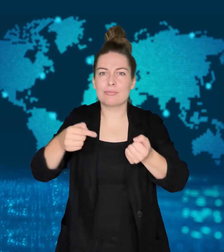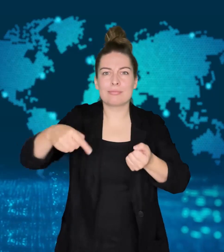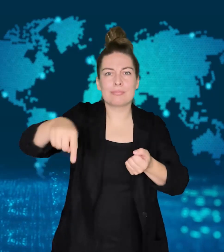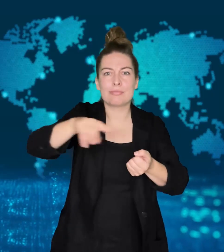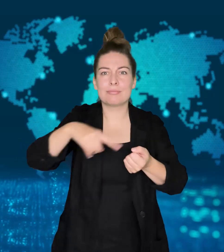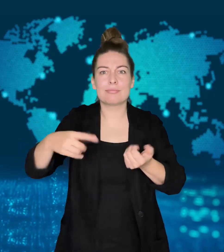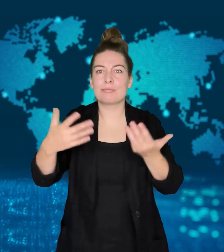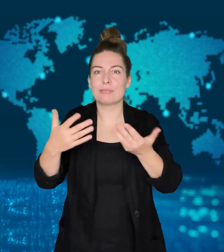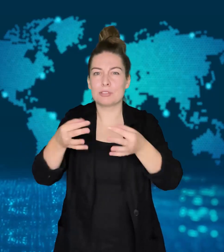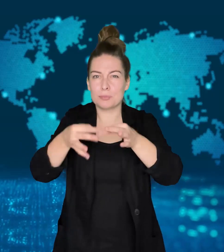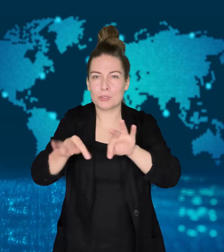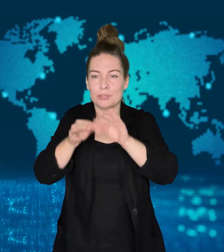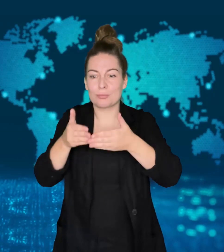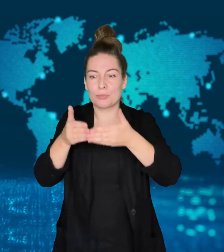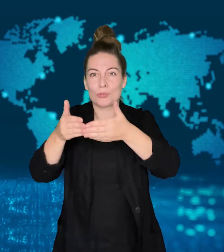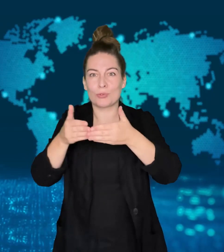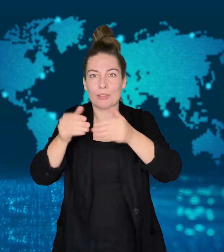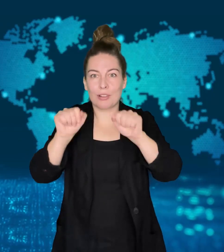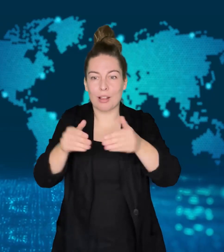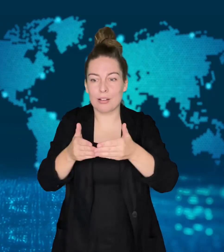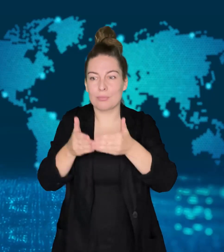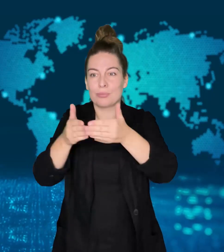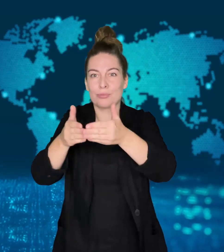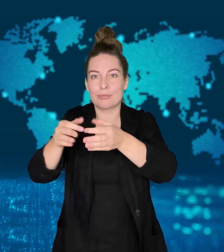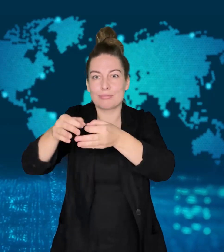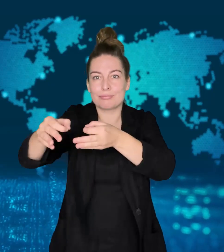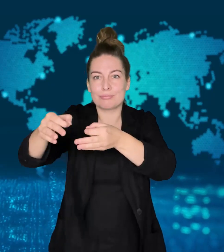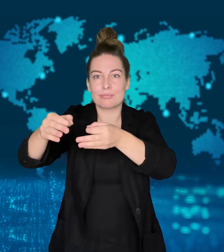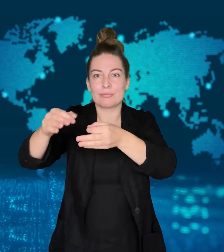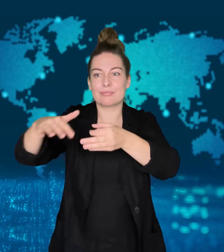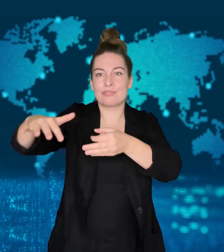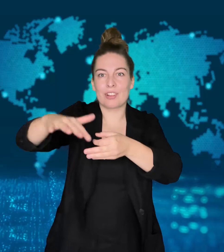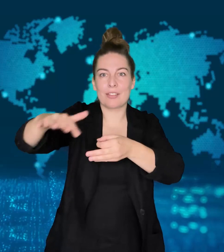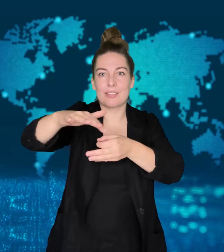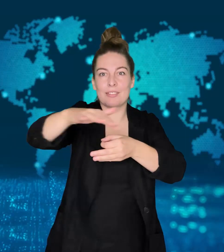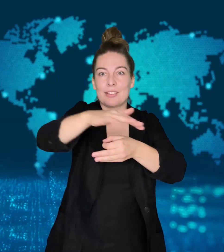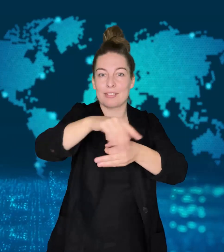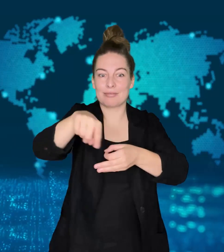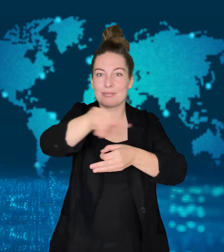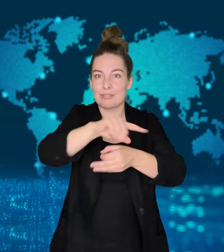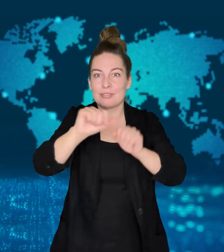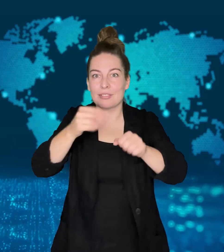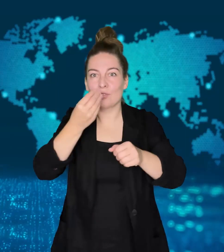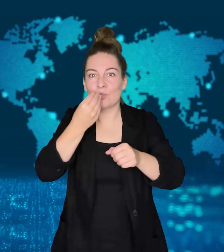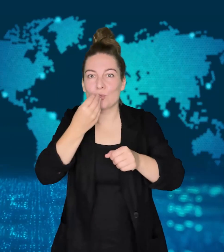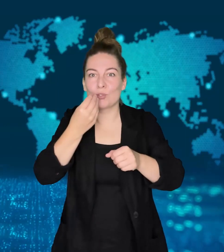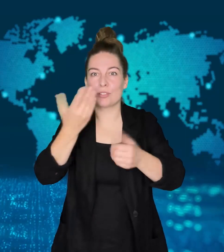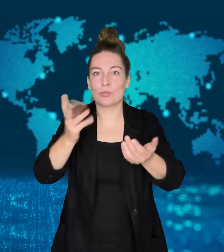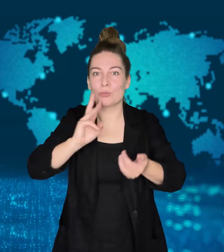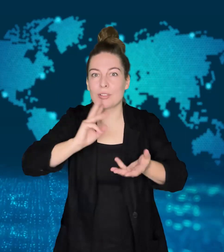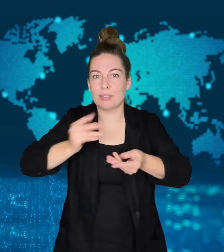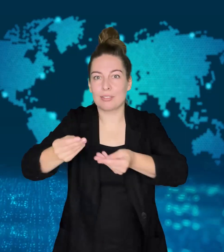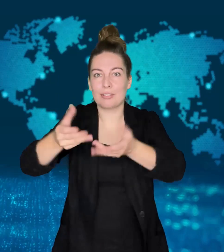Cargo ships have been left stranded at major river ports.